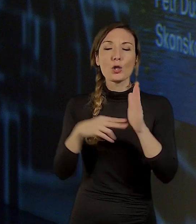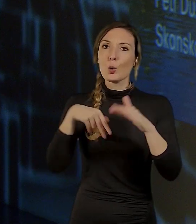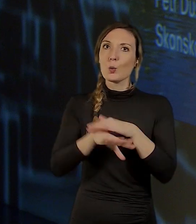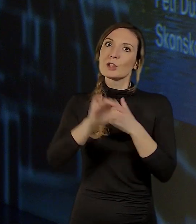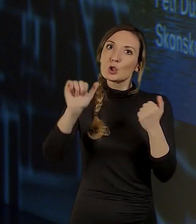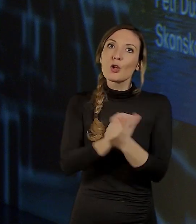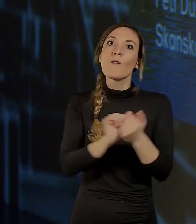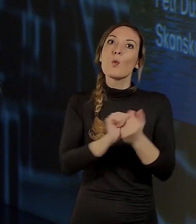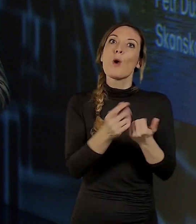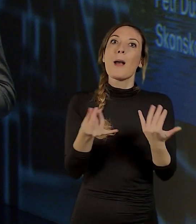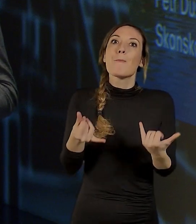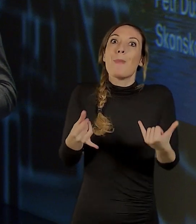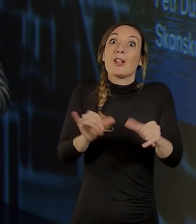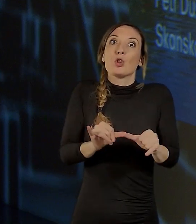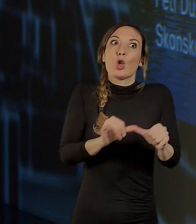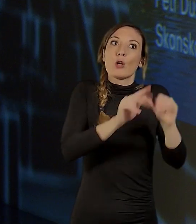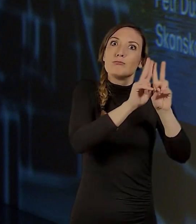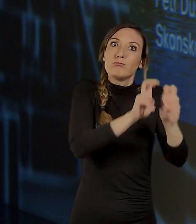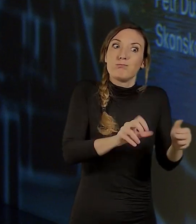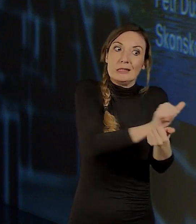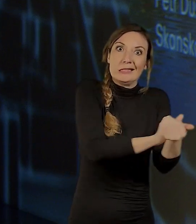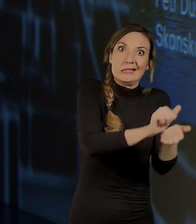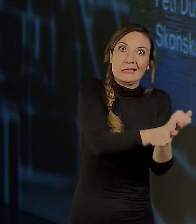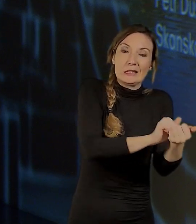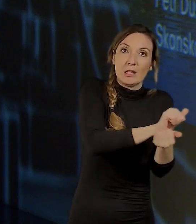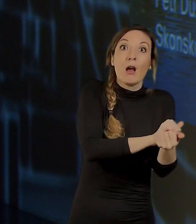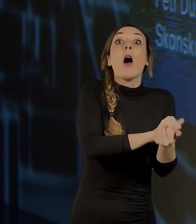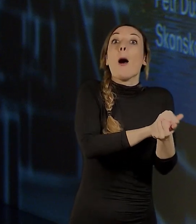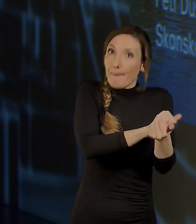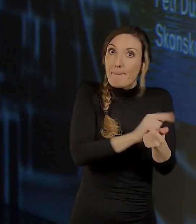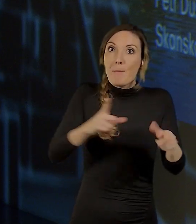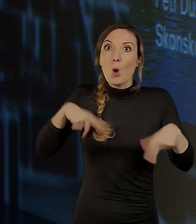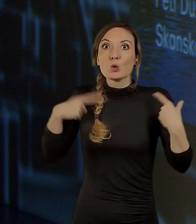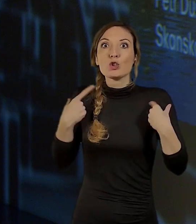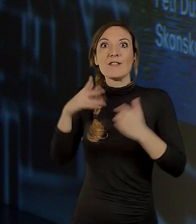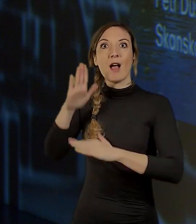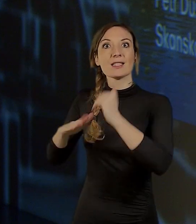Is it a full-fledged replacement for concrete, a full-fledged replacement for any other building material?